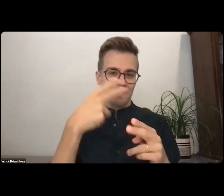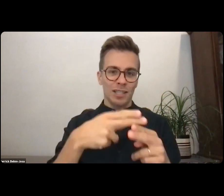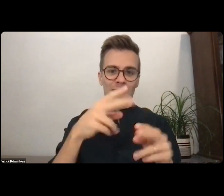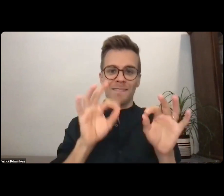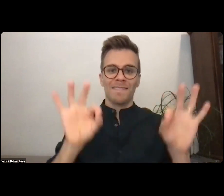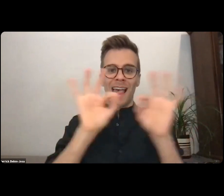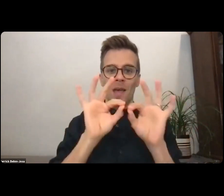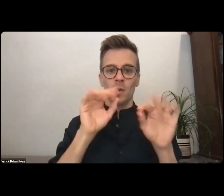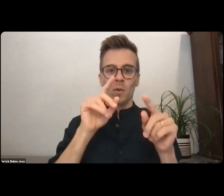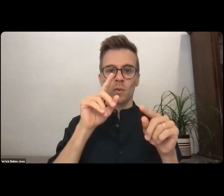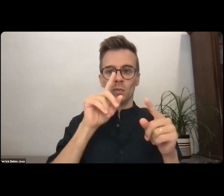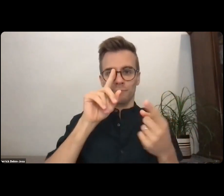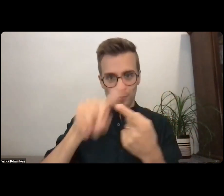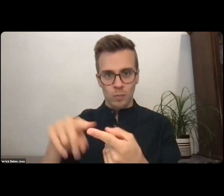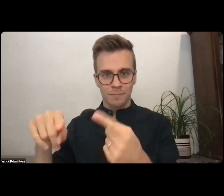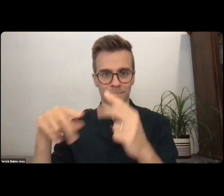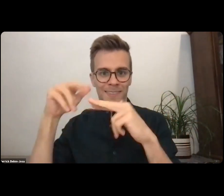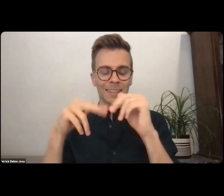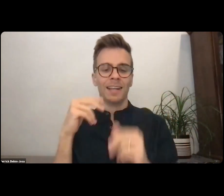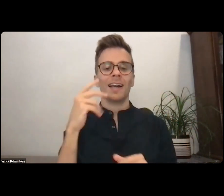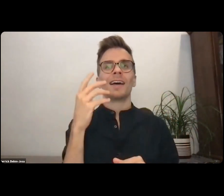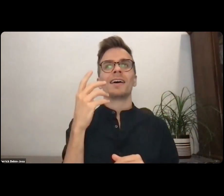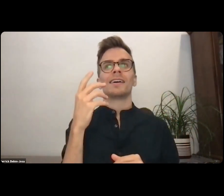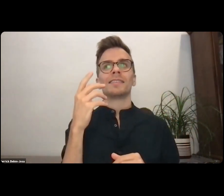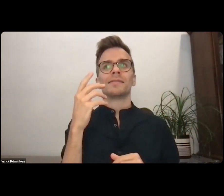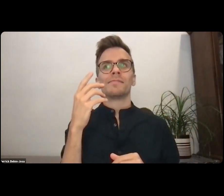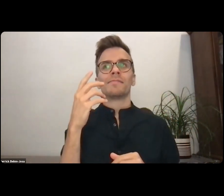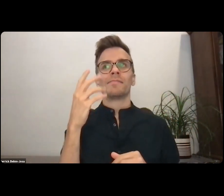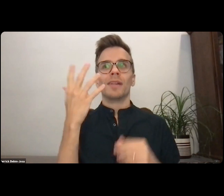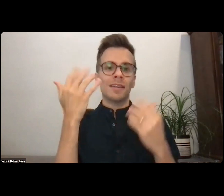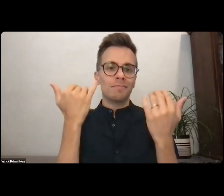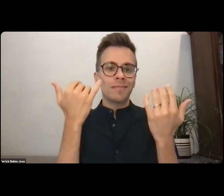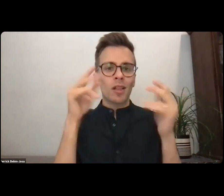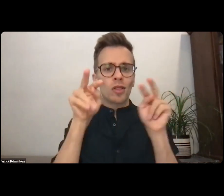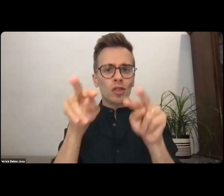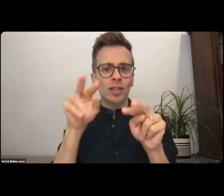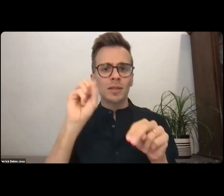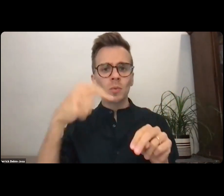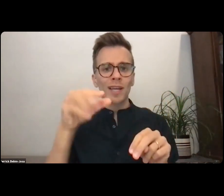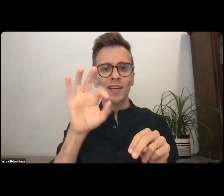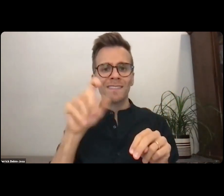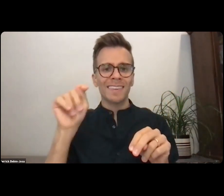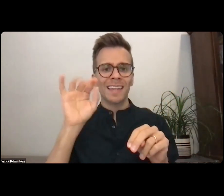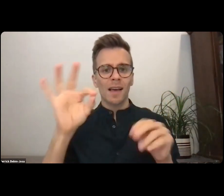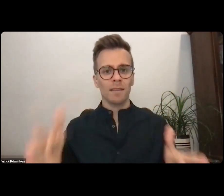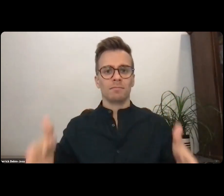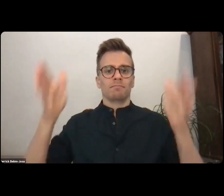For example, I just mentioned, you know, the value of a square foot compared to a building.